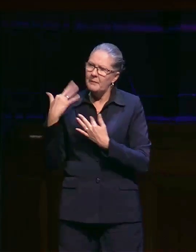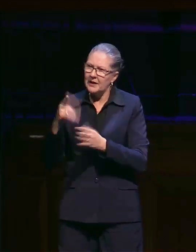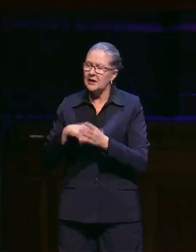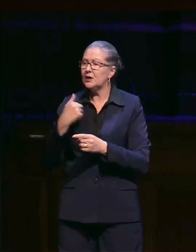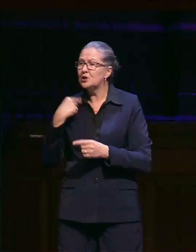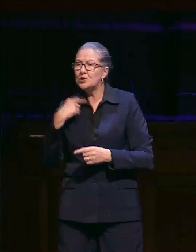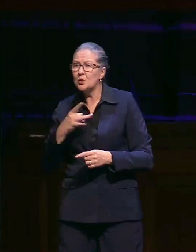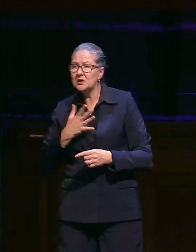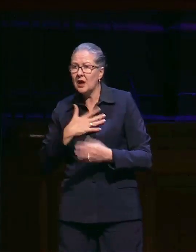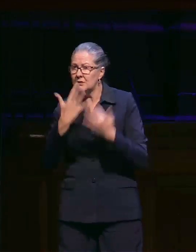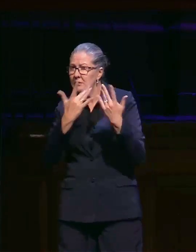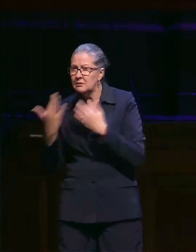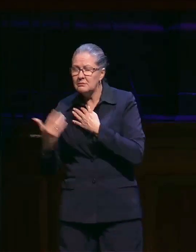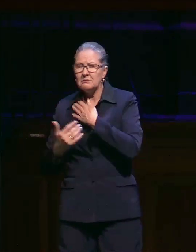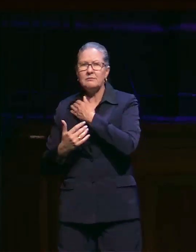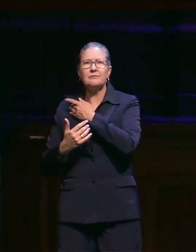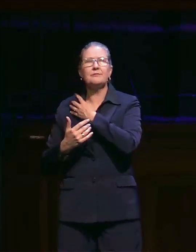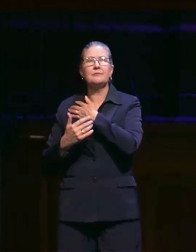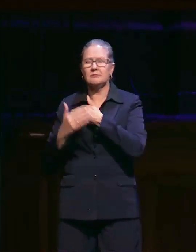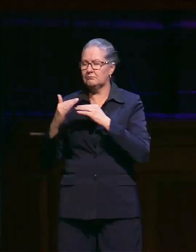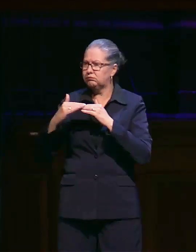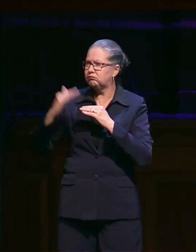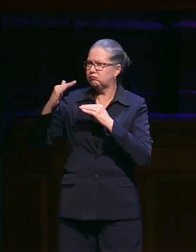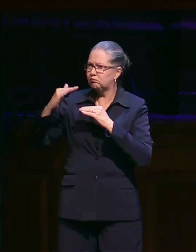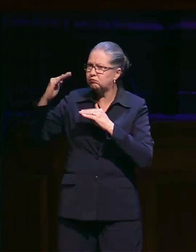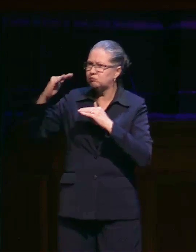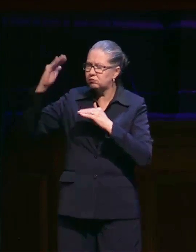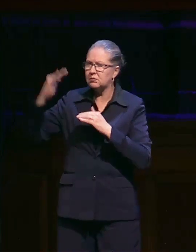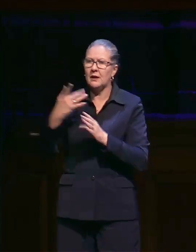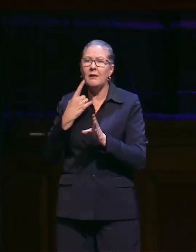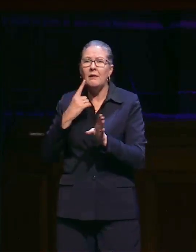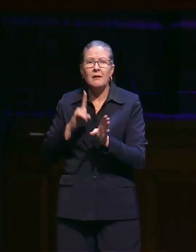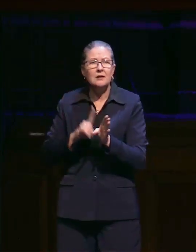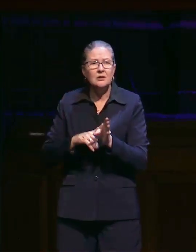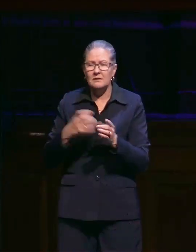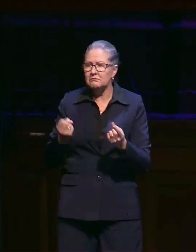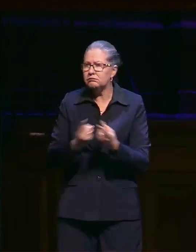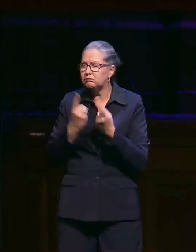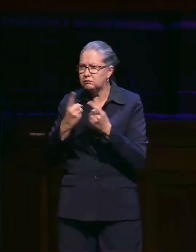rate is devastatingly high last year a wide-ranging inquiry into mental health